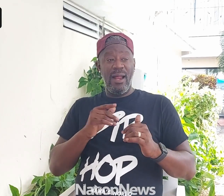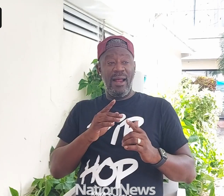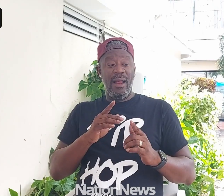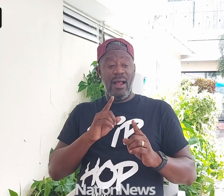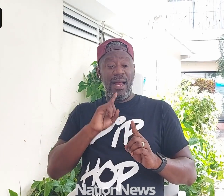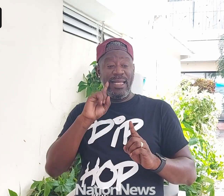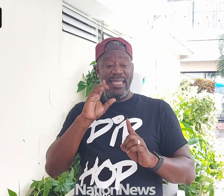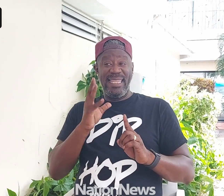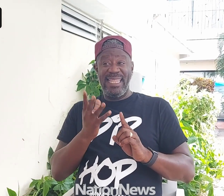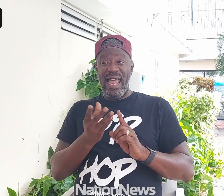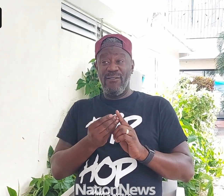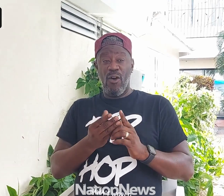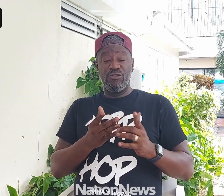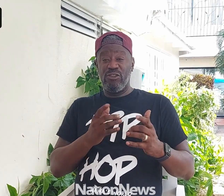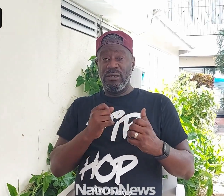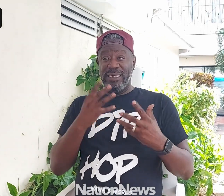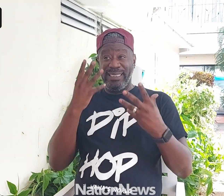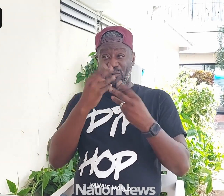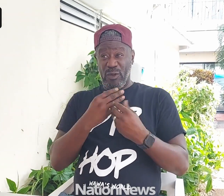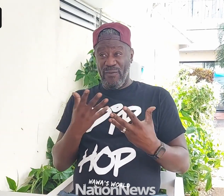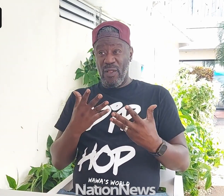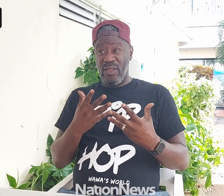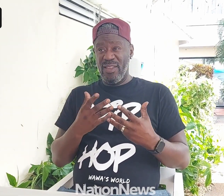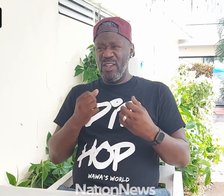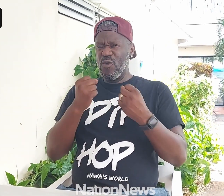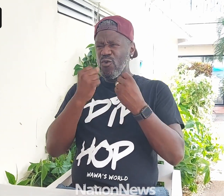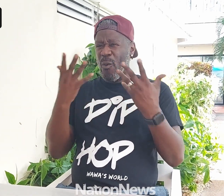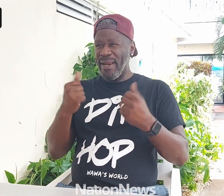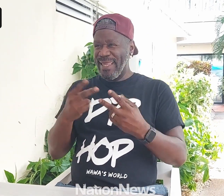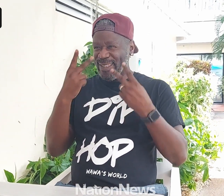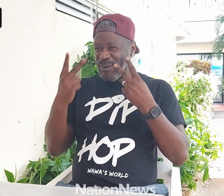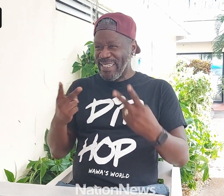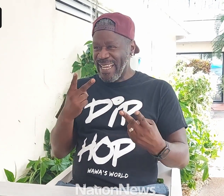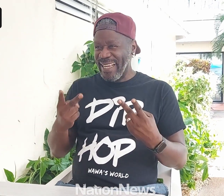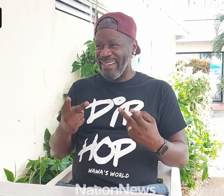to learn more about death culture death culture is a beautiful thing there's so